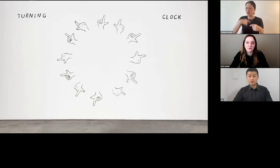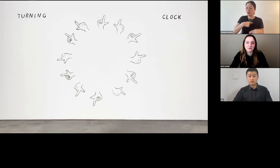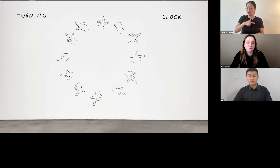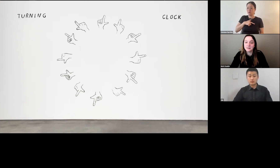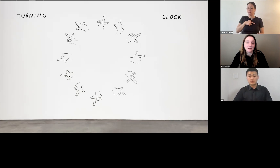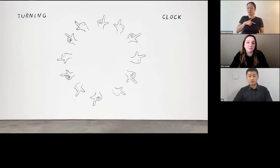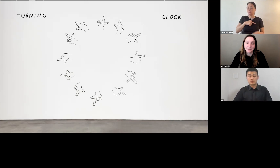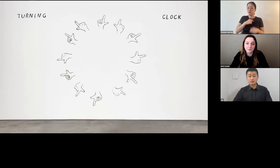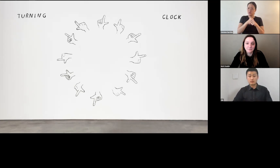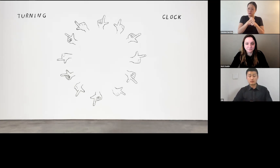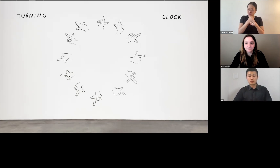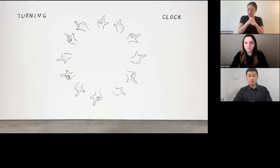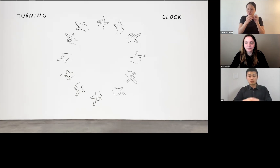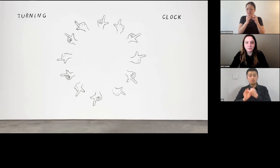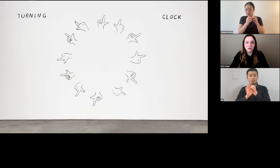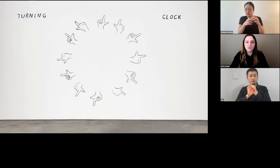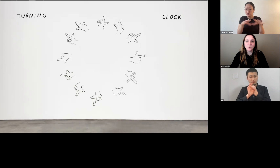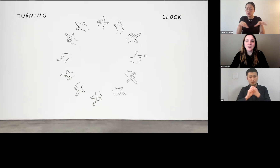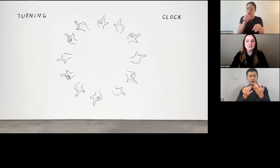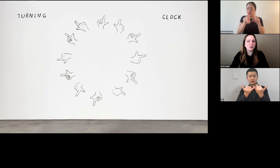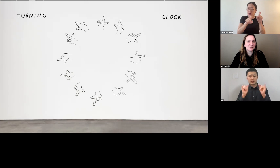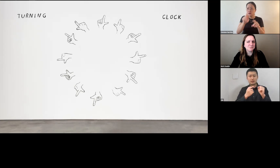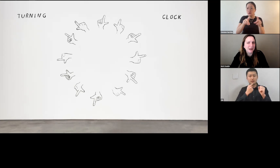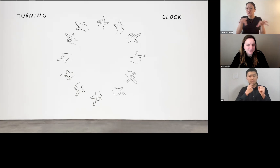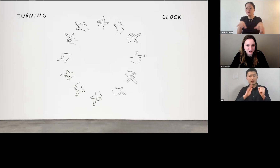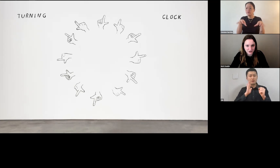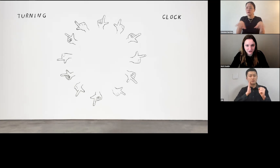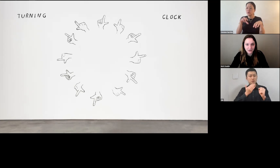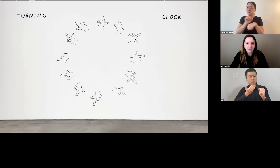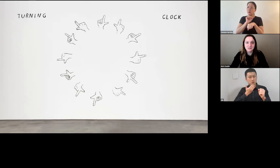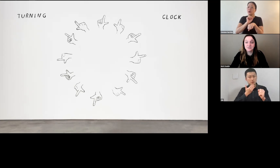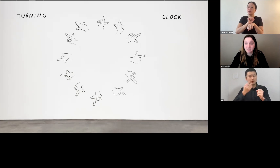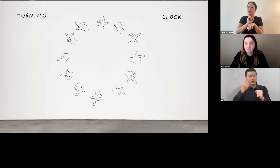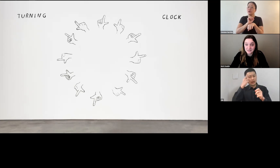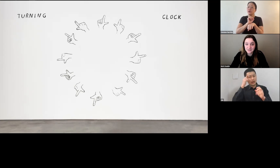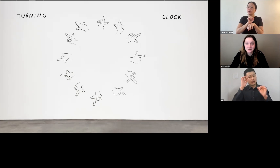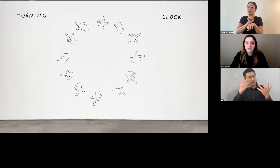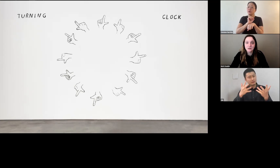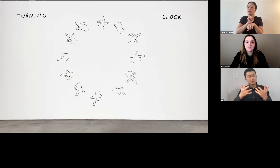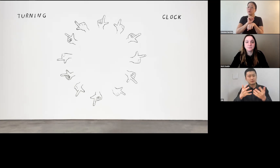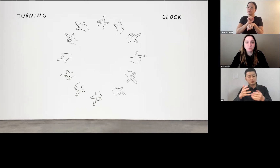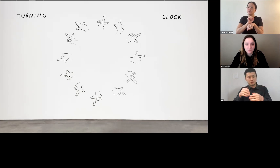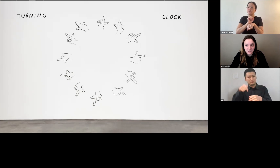somebody like me. So why is it always my turn to fight, to protest,